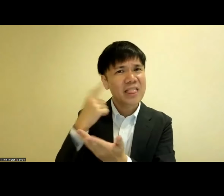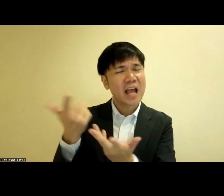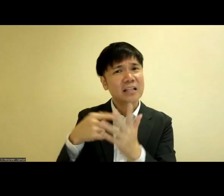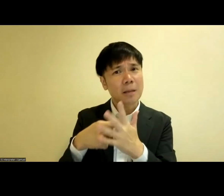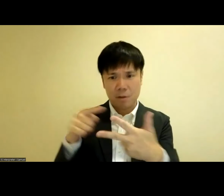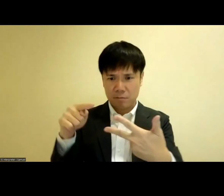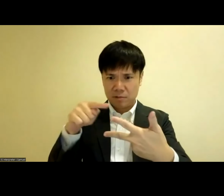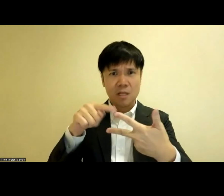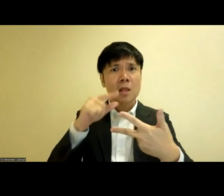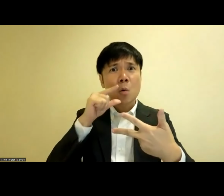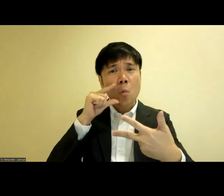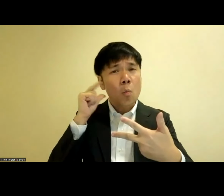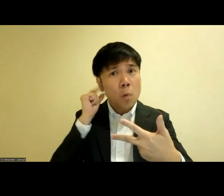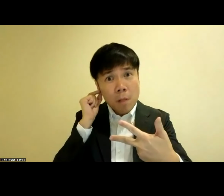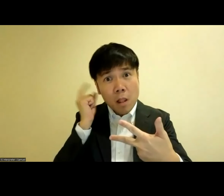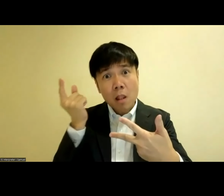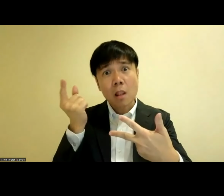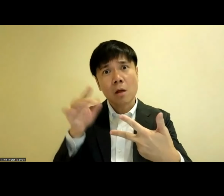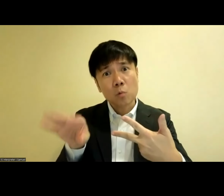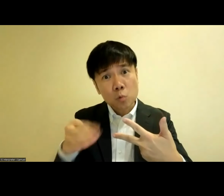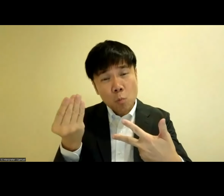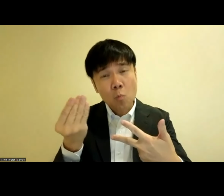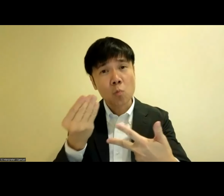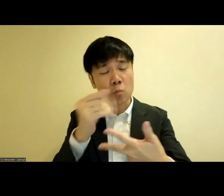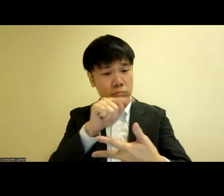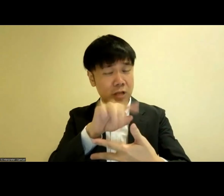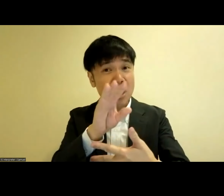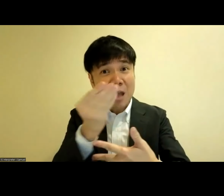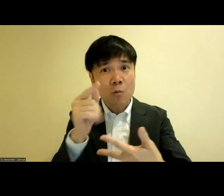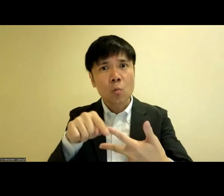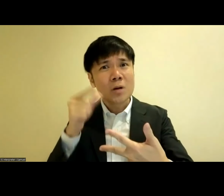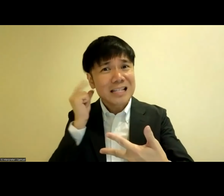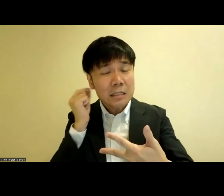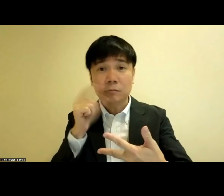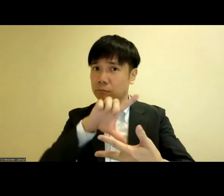face multiple and intersecting forms of discrimination and are among the most excluded.